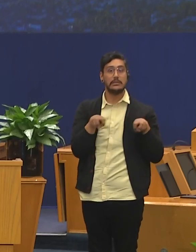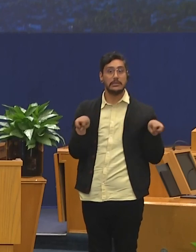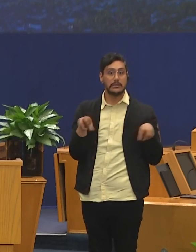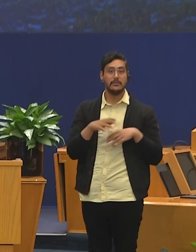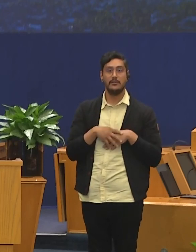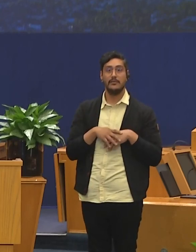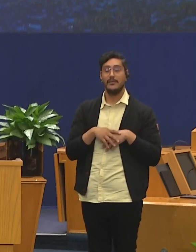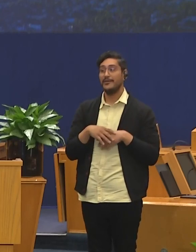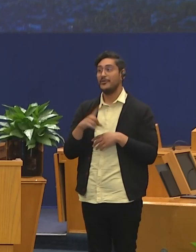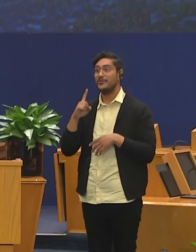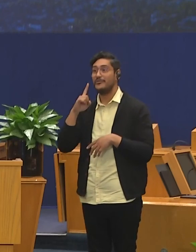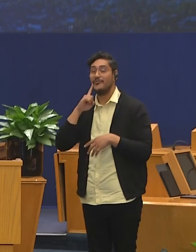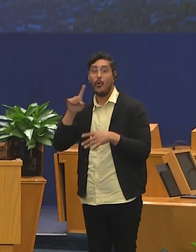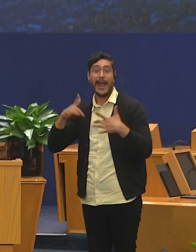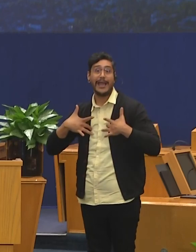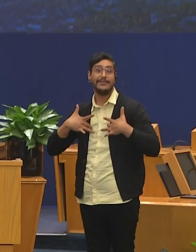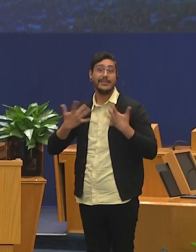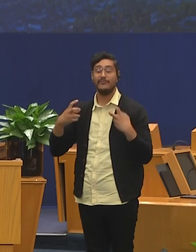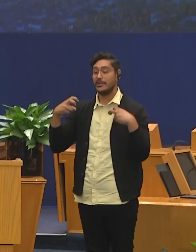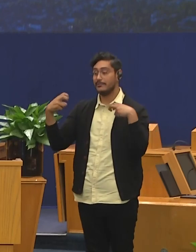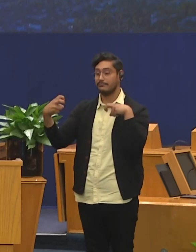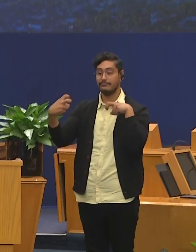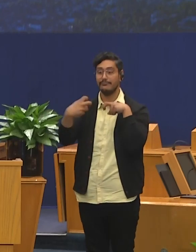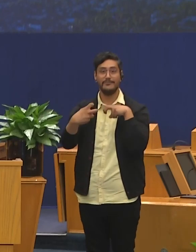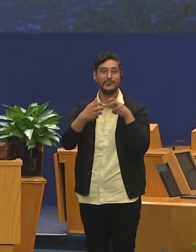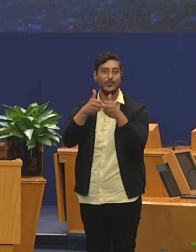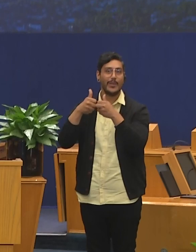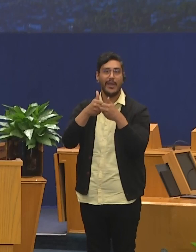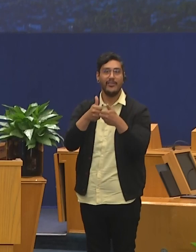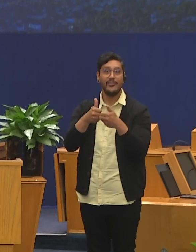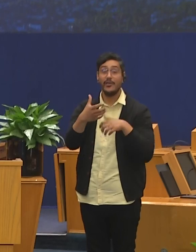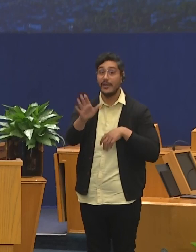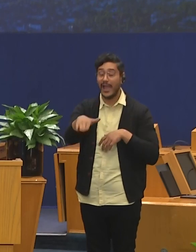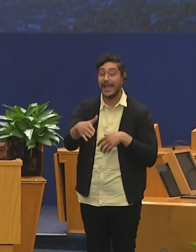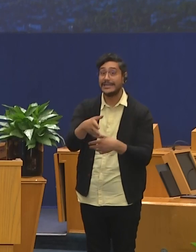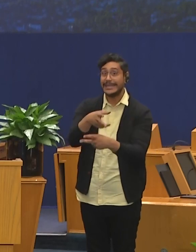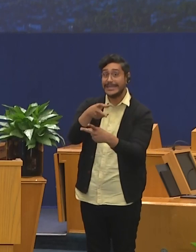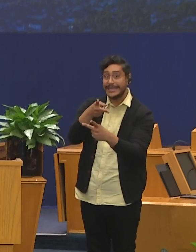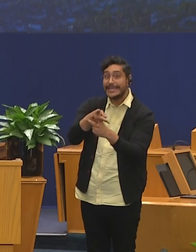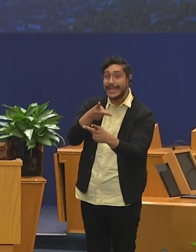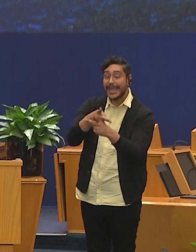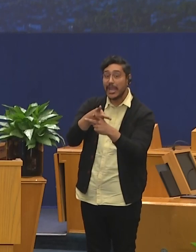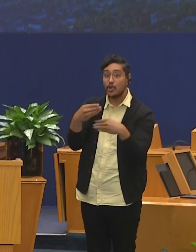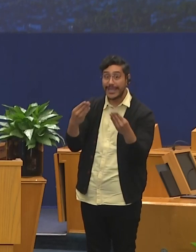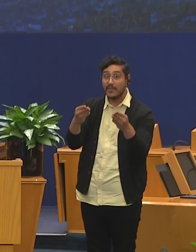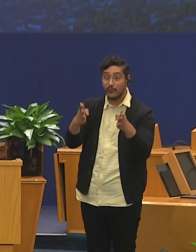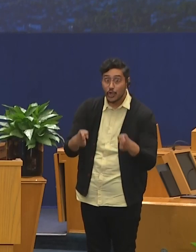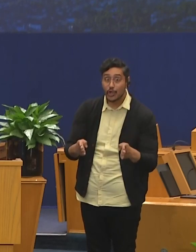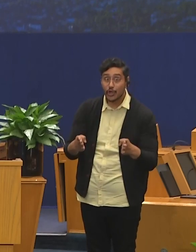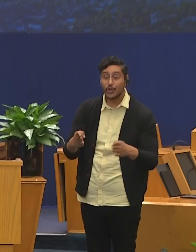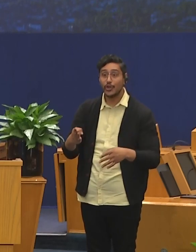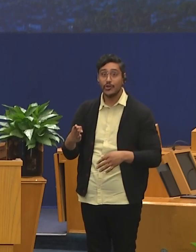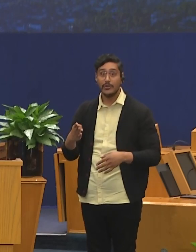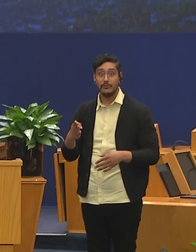ACTIVITIES, FOR MEALS, AND THEIR CAREGIVERS IN THESE INSTITUTIONS